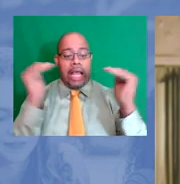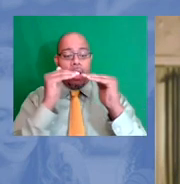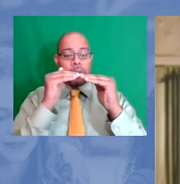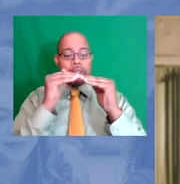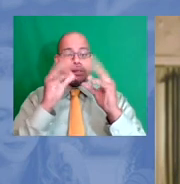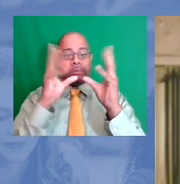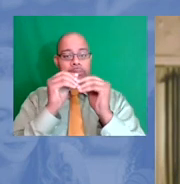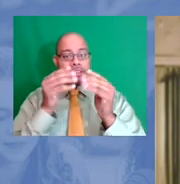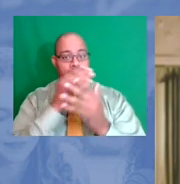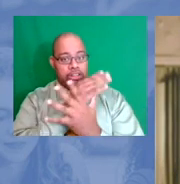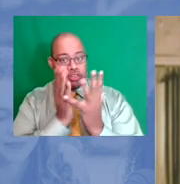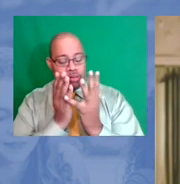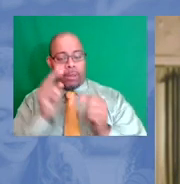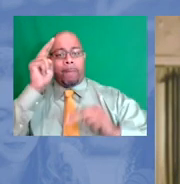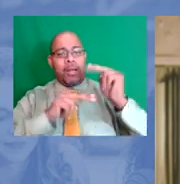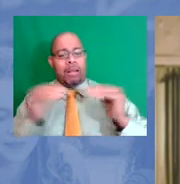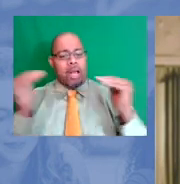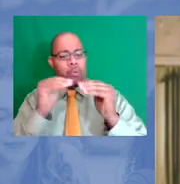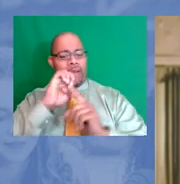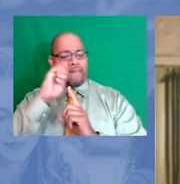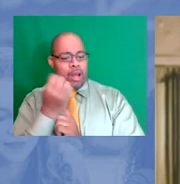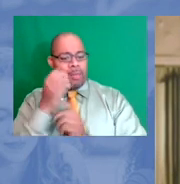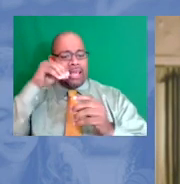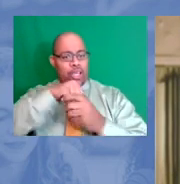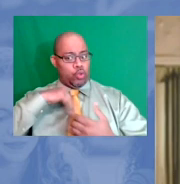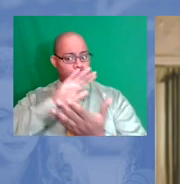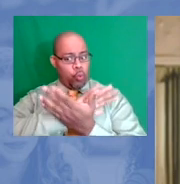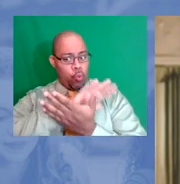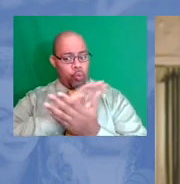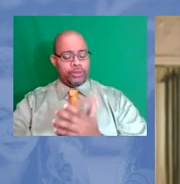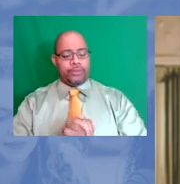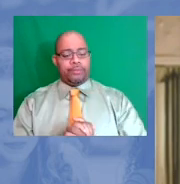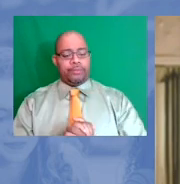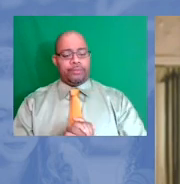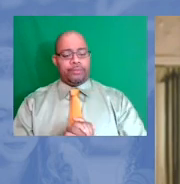BUILDING EQUITABLE ENVIRONMENTS IN OUR SCHOOLS. OVER THIS LAST YEAR I'VE HAD THE CHANCE TO